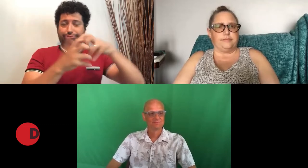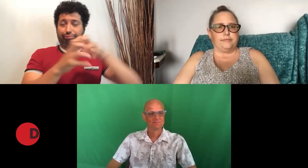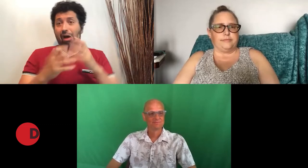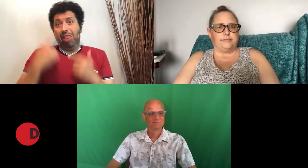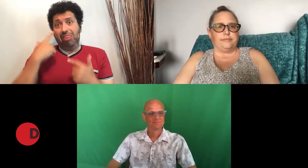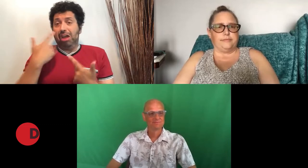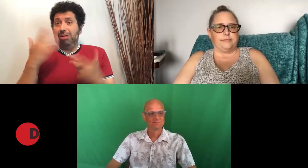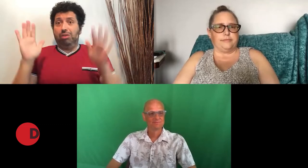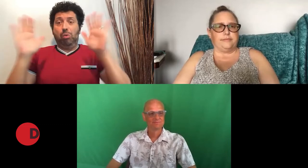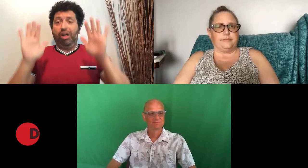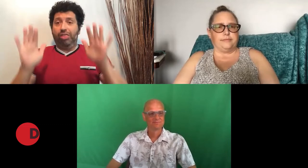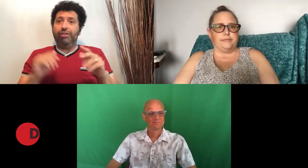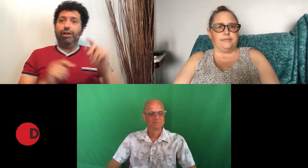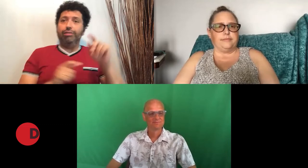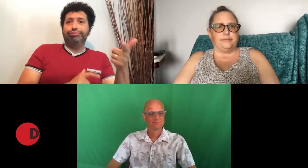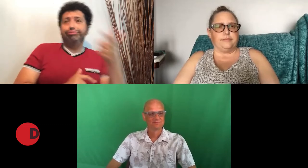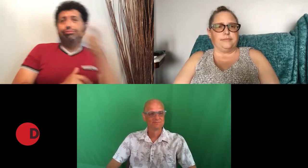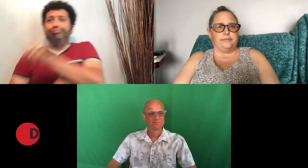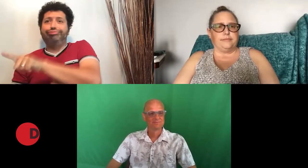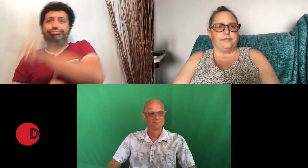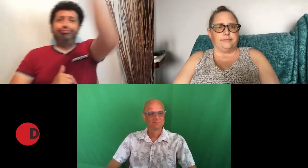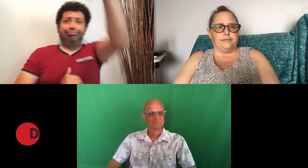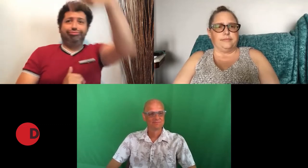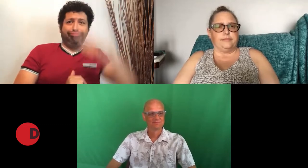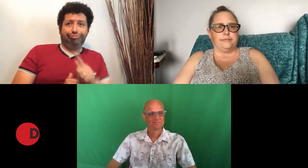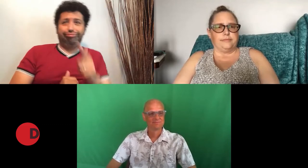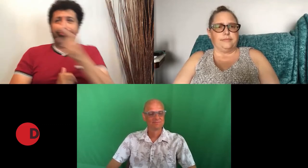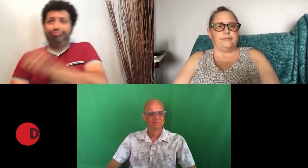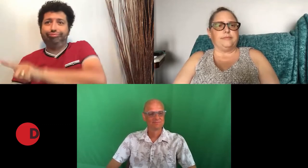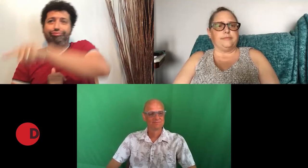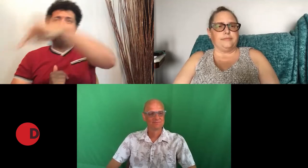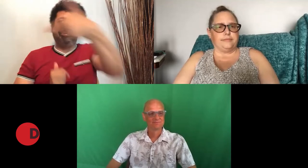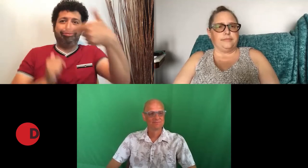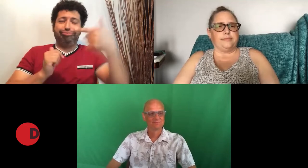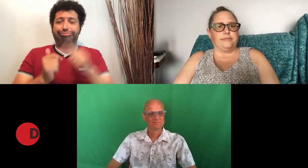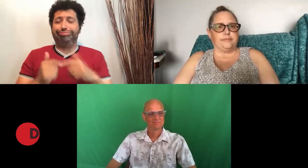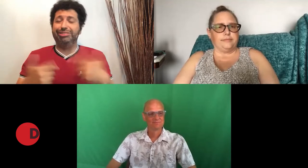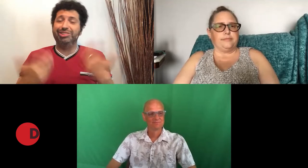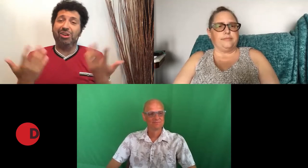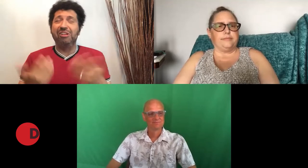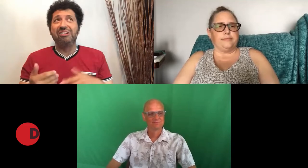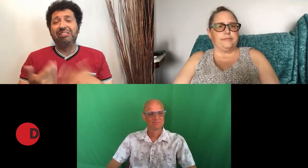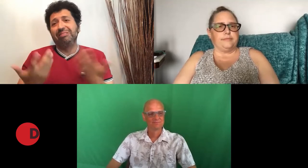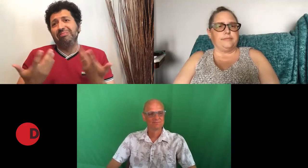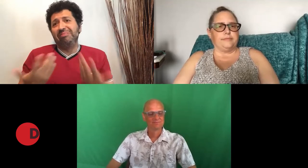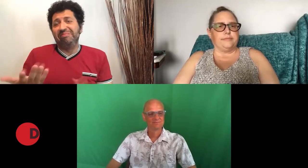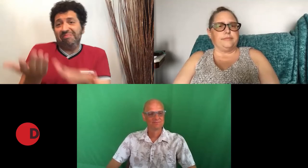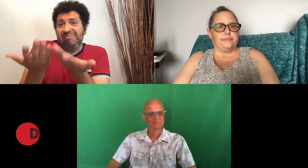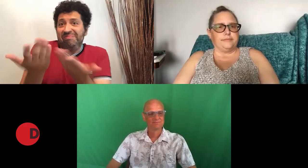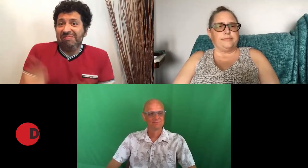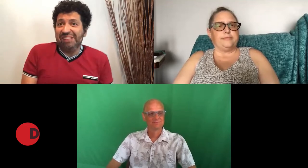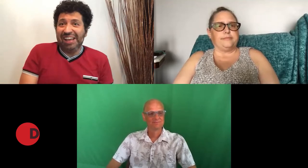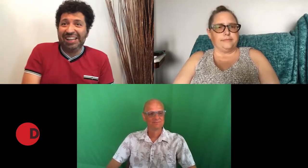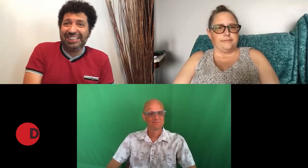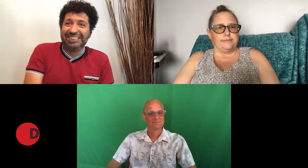I thought it was wonderful how the flow of dialogue went between each person.